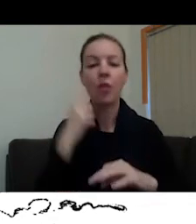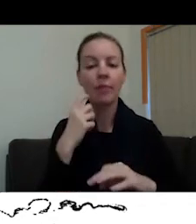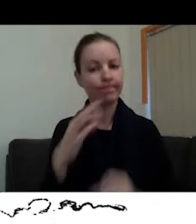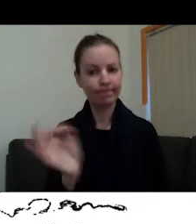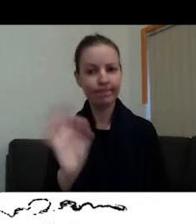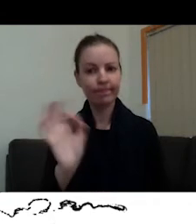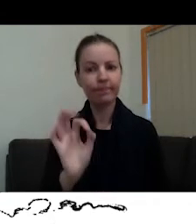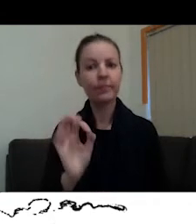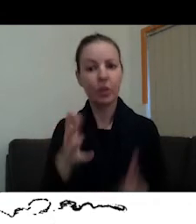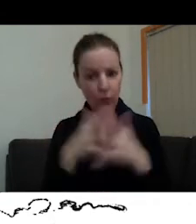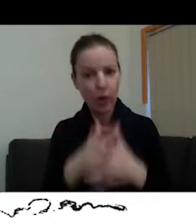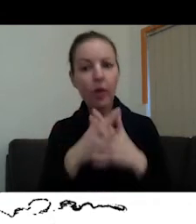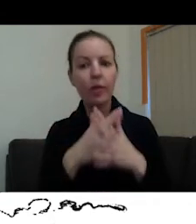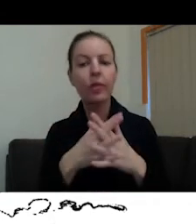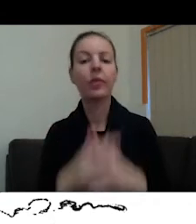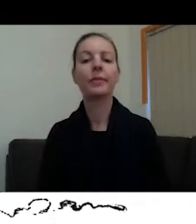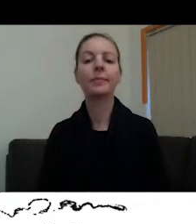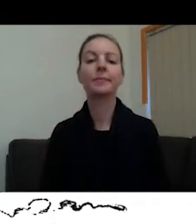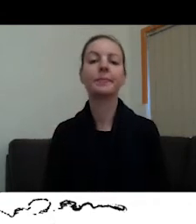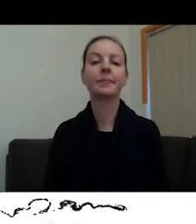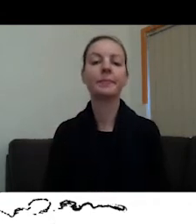I think that my main - my main thinking with